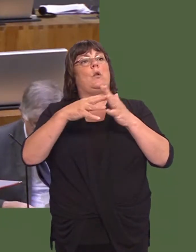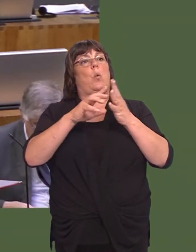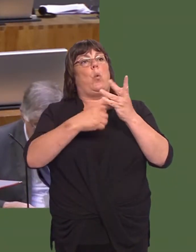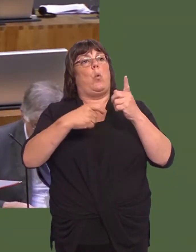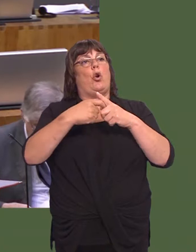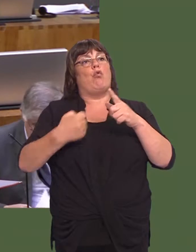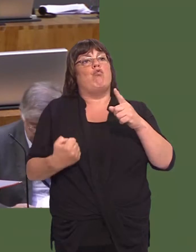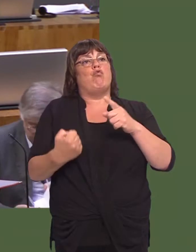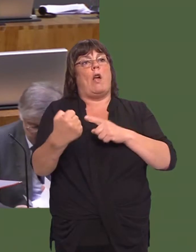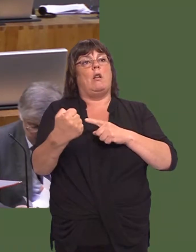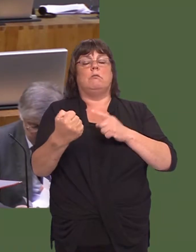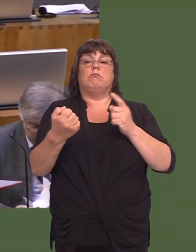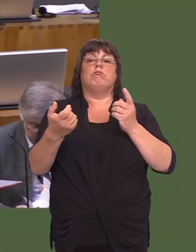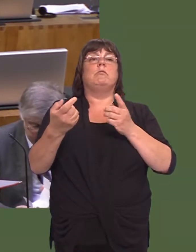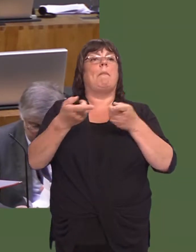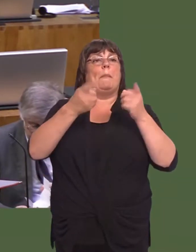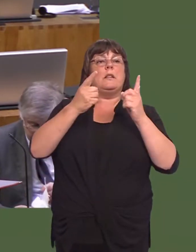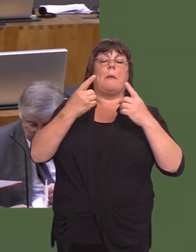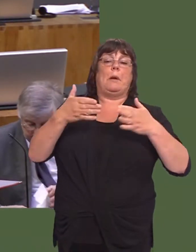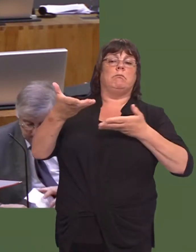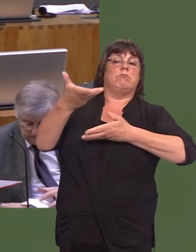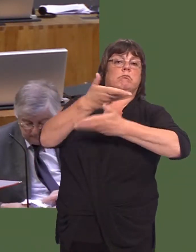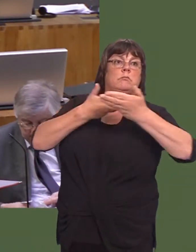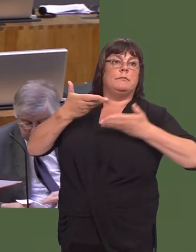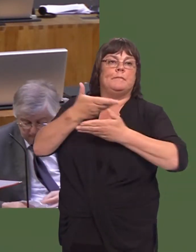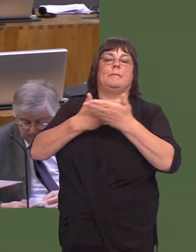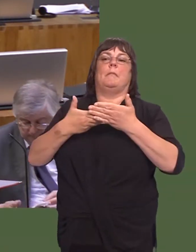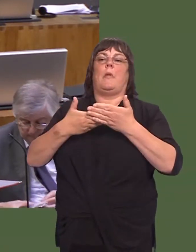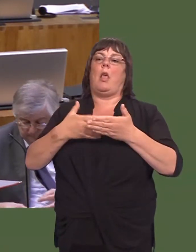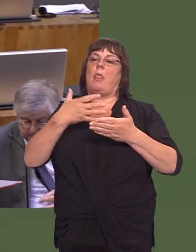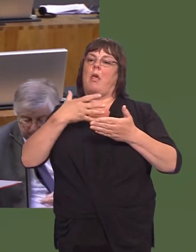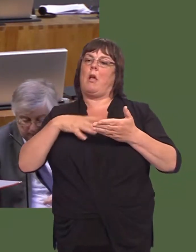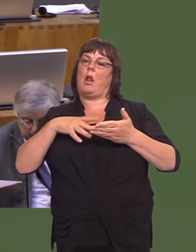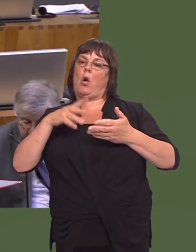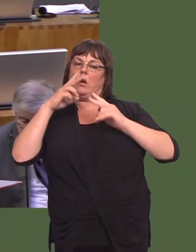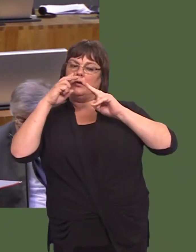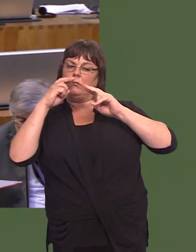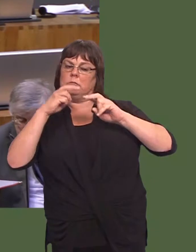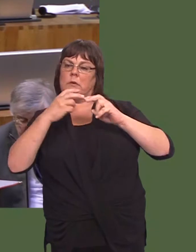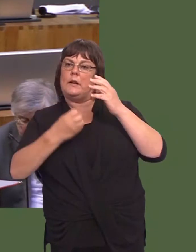been involved in those. This is part of the considerations on the development of the port itself.